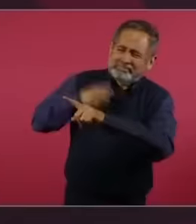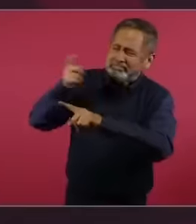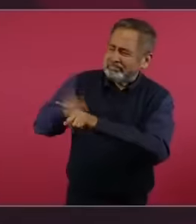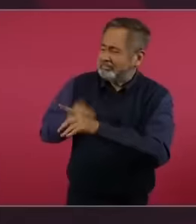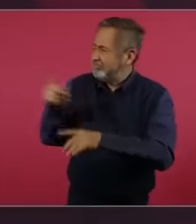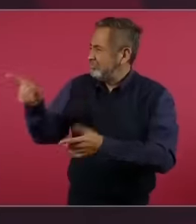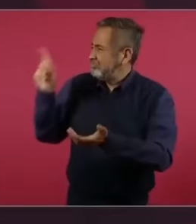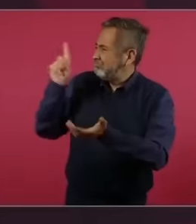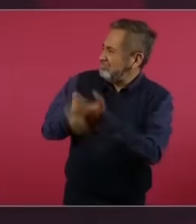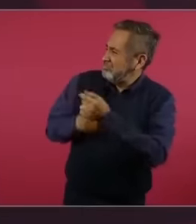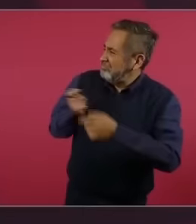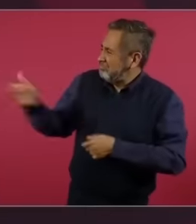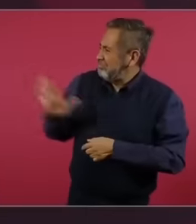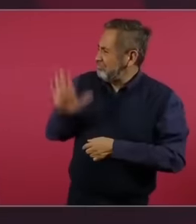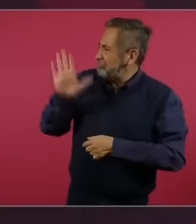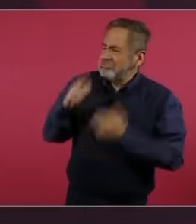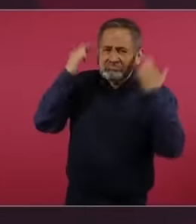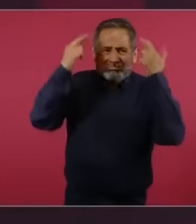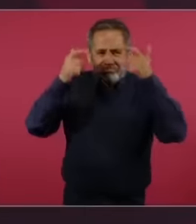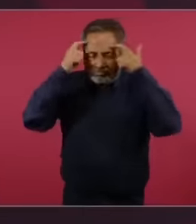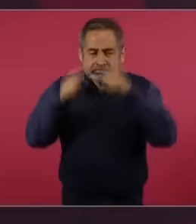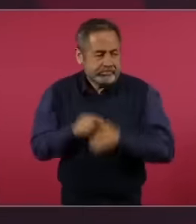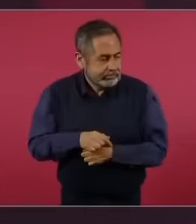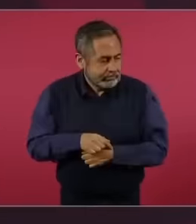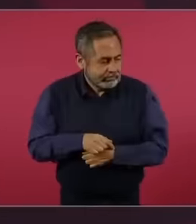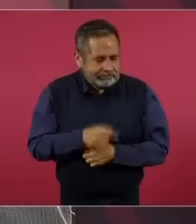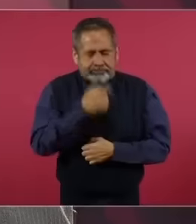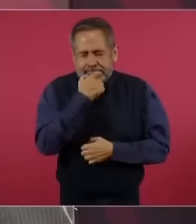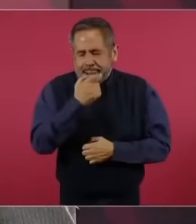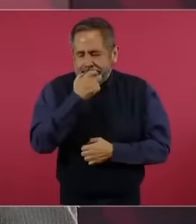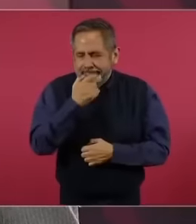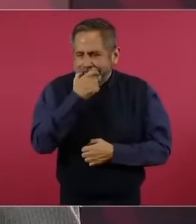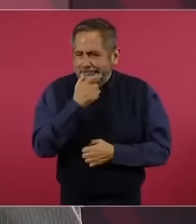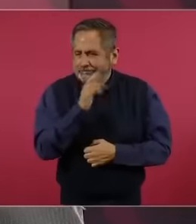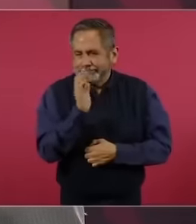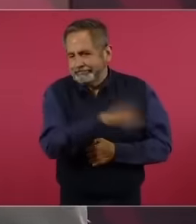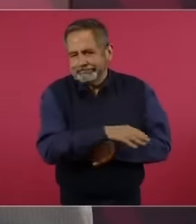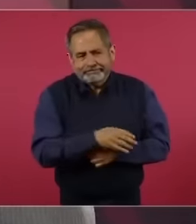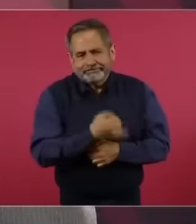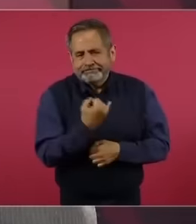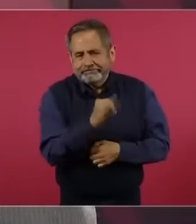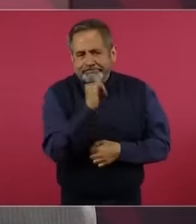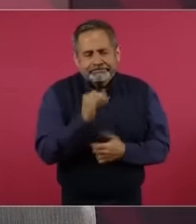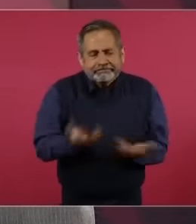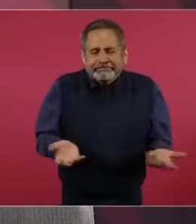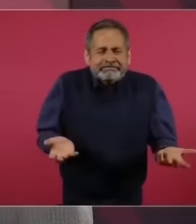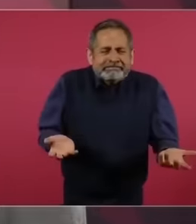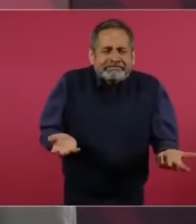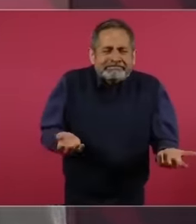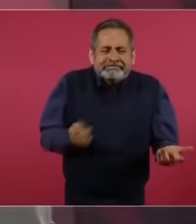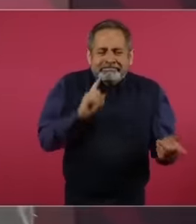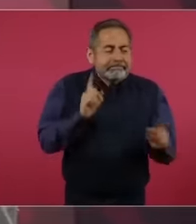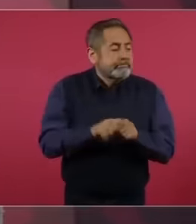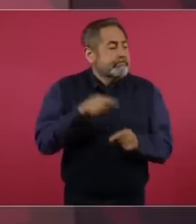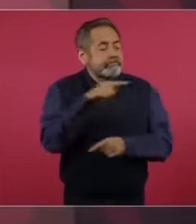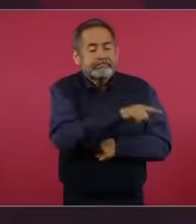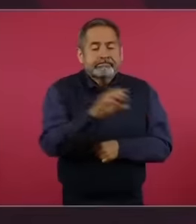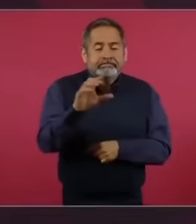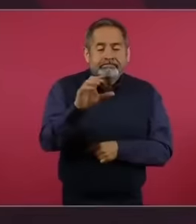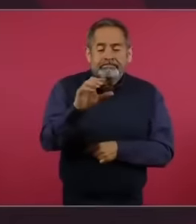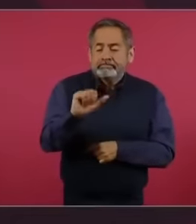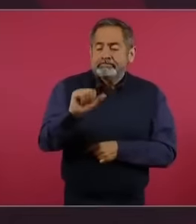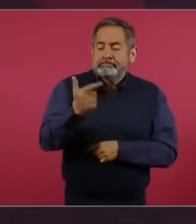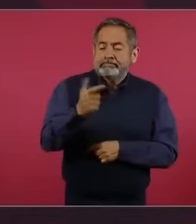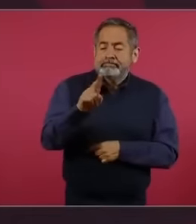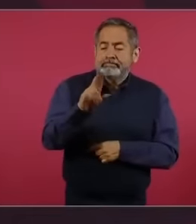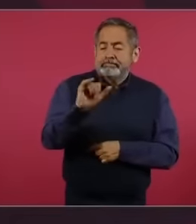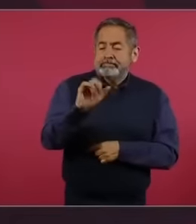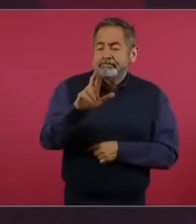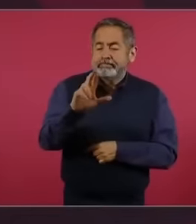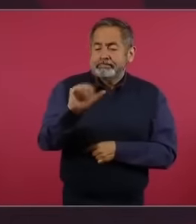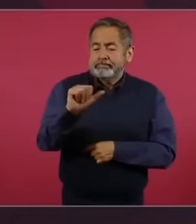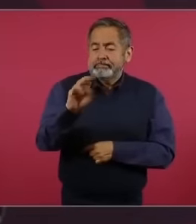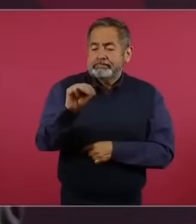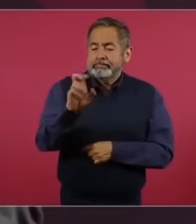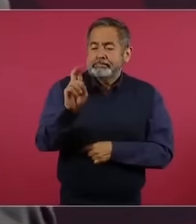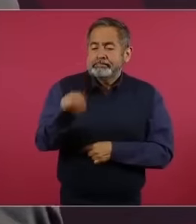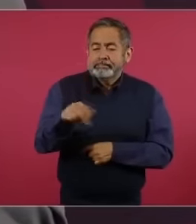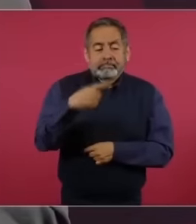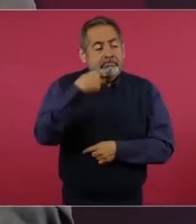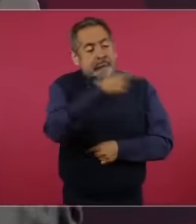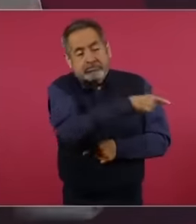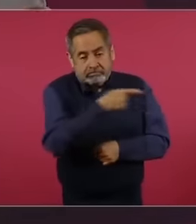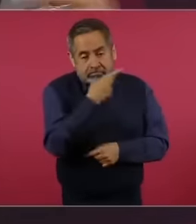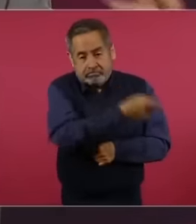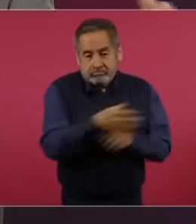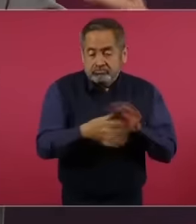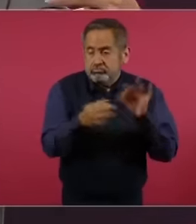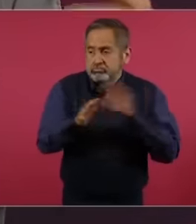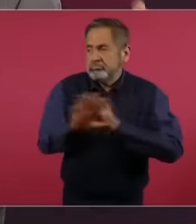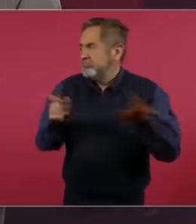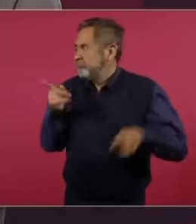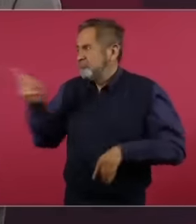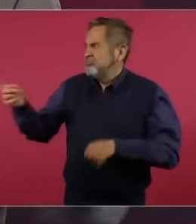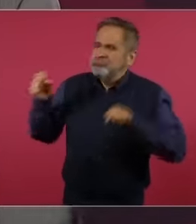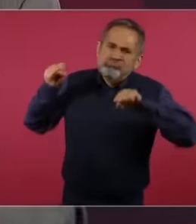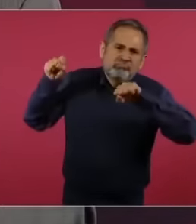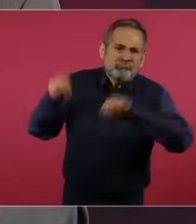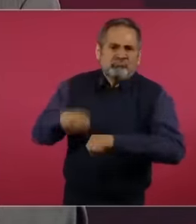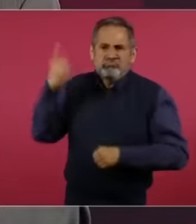monarchy is going to be established is also laughable. No, Aguilar Camín says that there is already a dictatorship in Mexico.